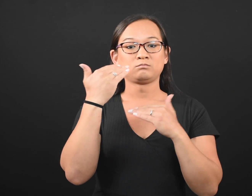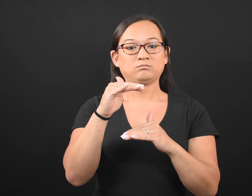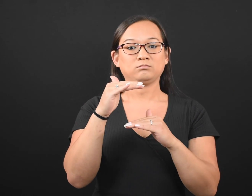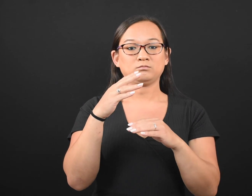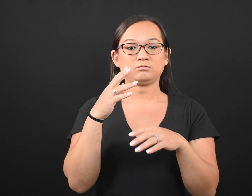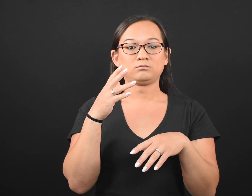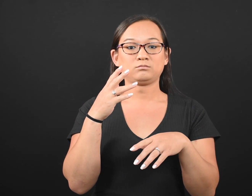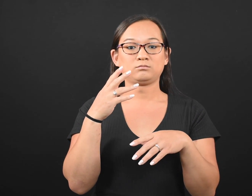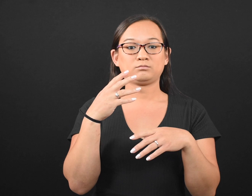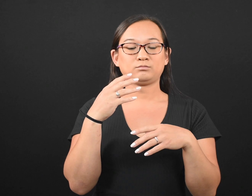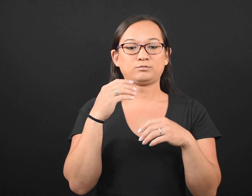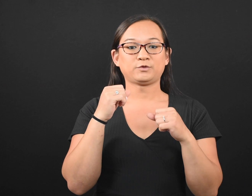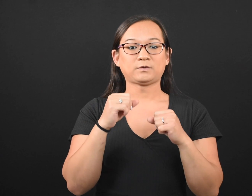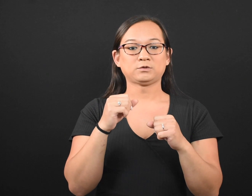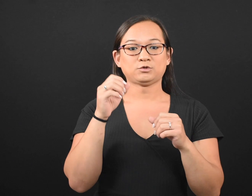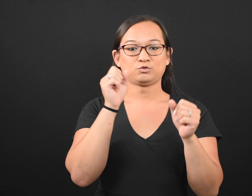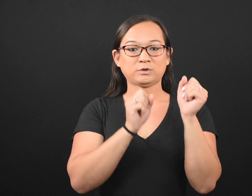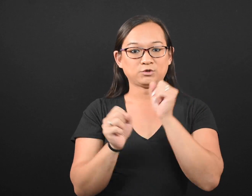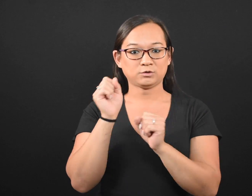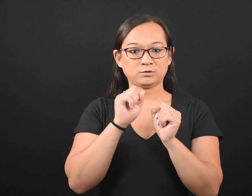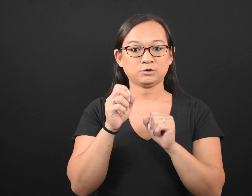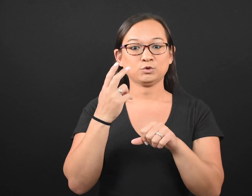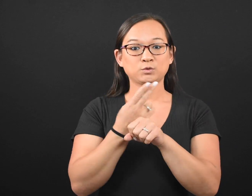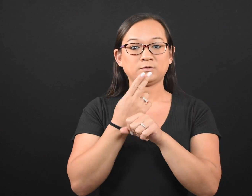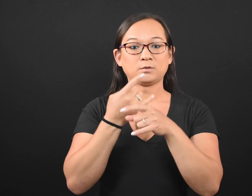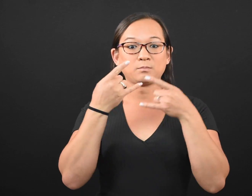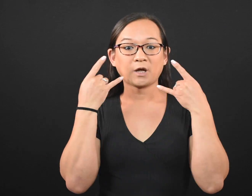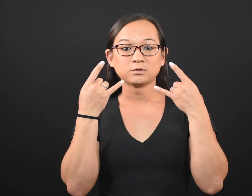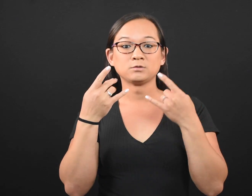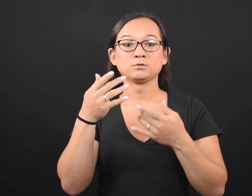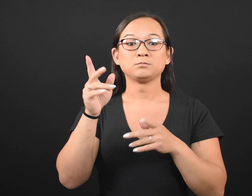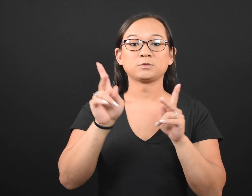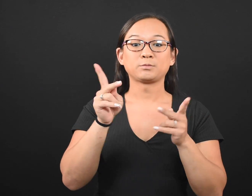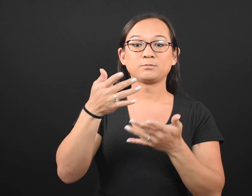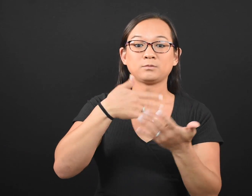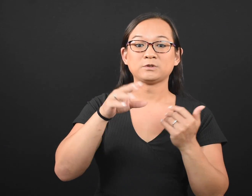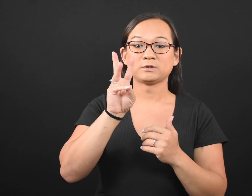such as universal and correct use of masks and keeping people at least 6 feet apart